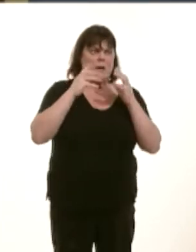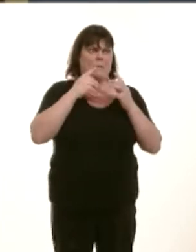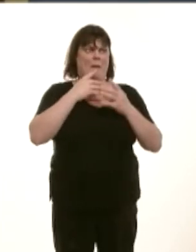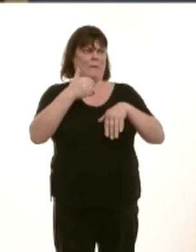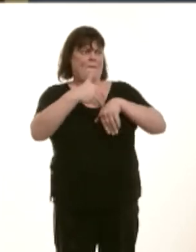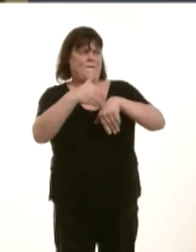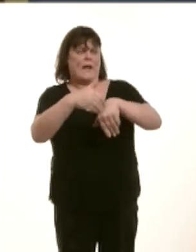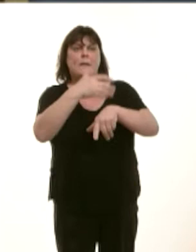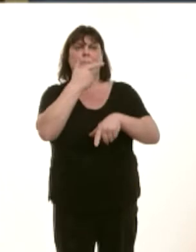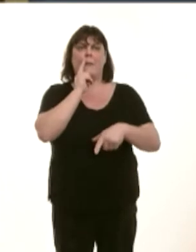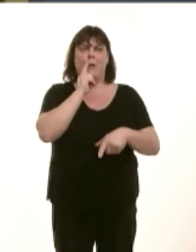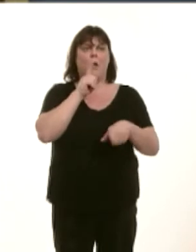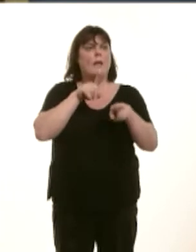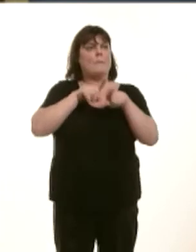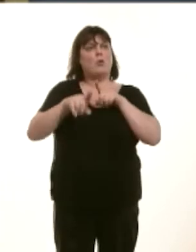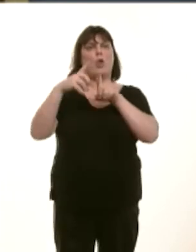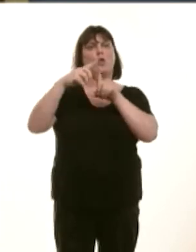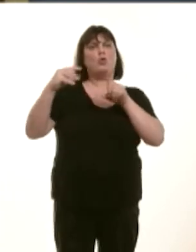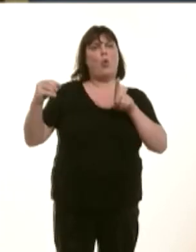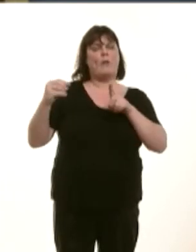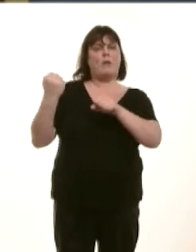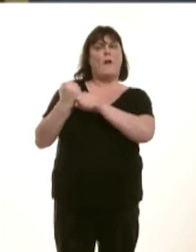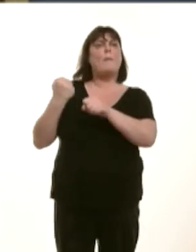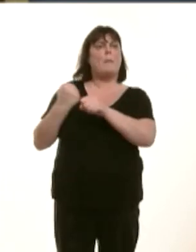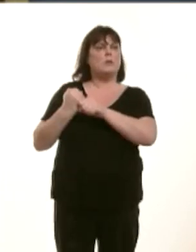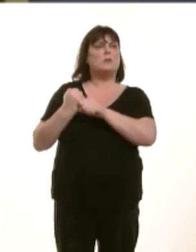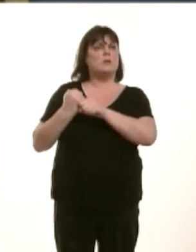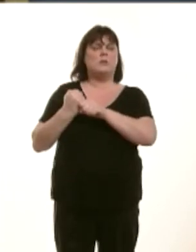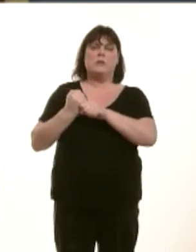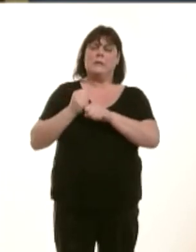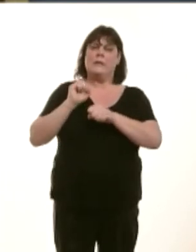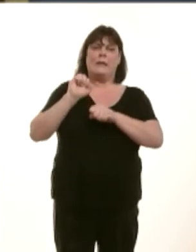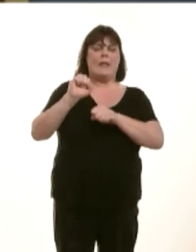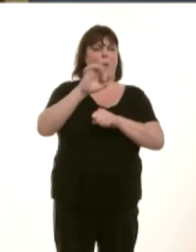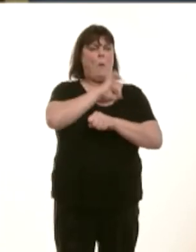namely that the Tory-led UK Governmentís misguided welfare reform programme has ended